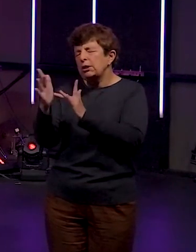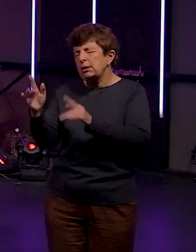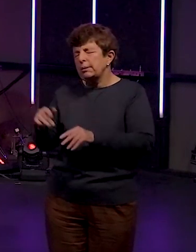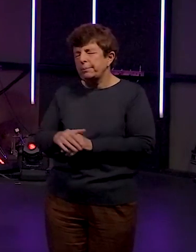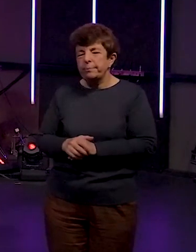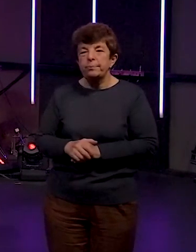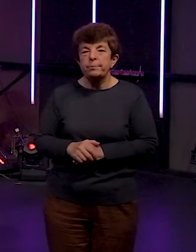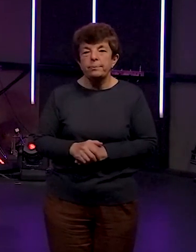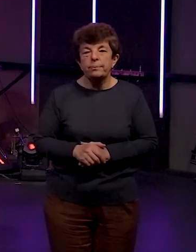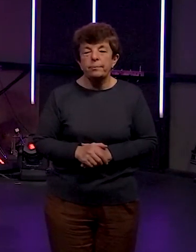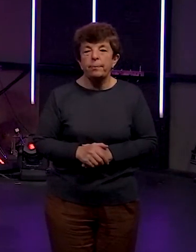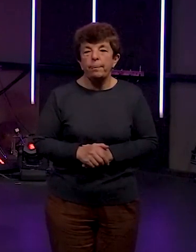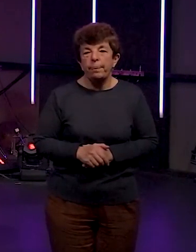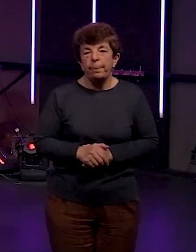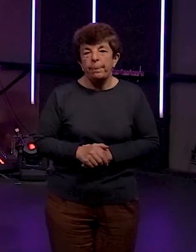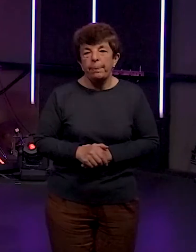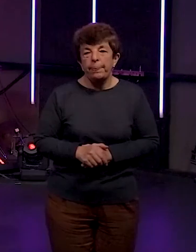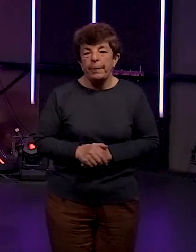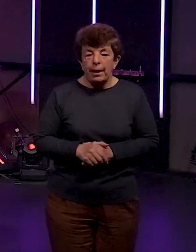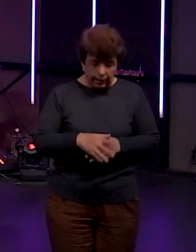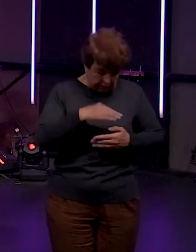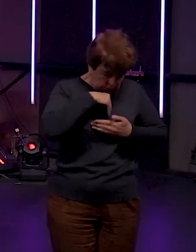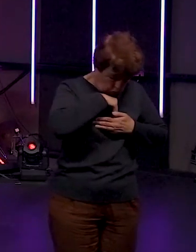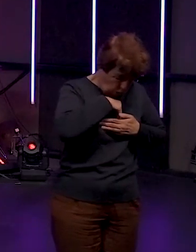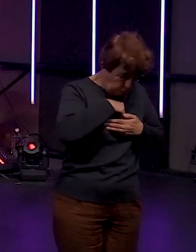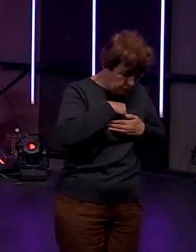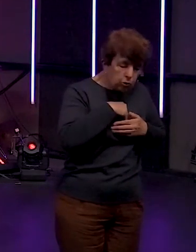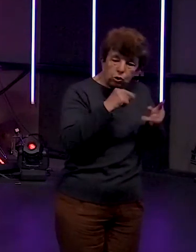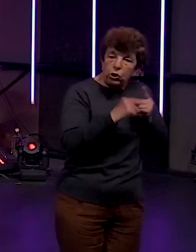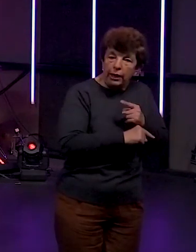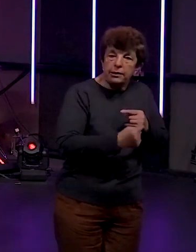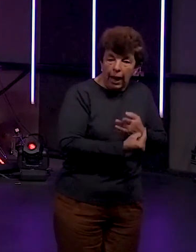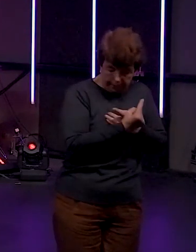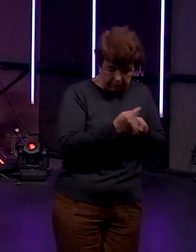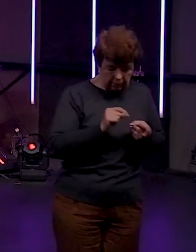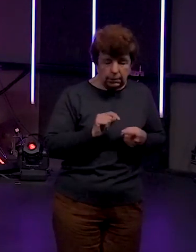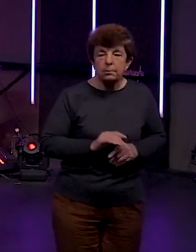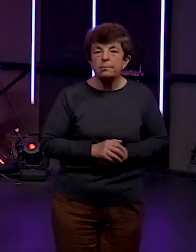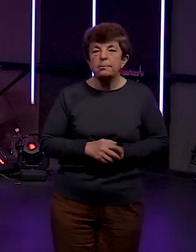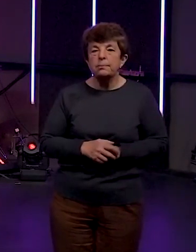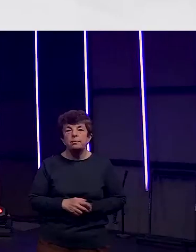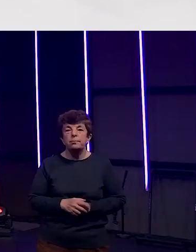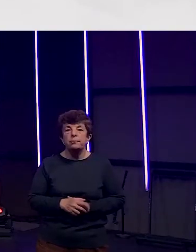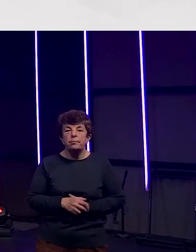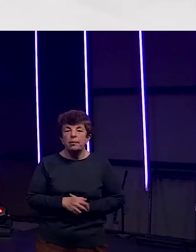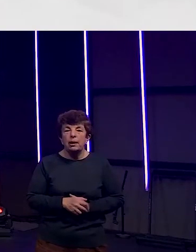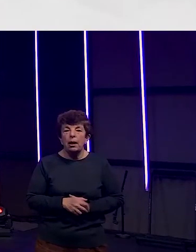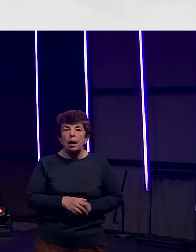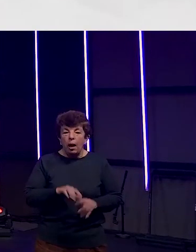So there's that internal change which takes place. There's also change